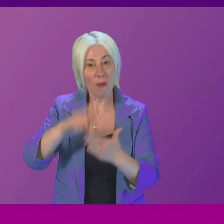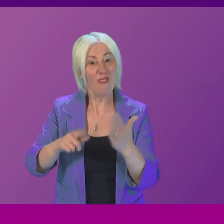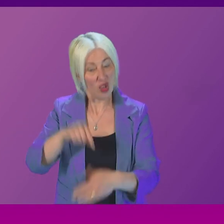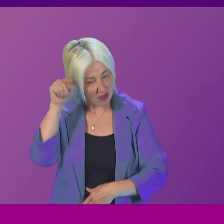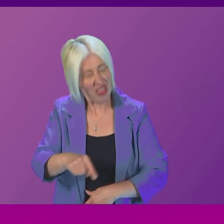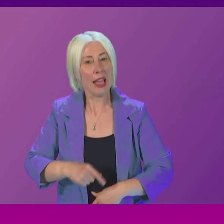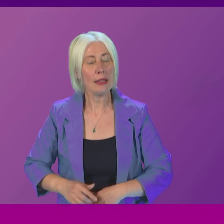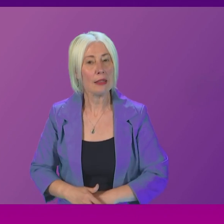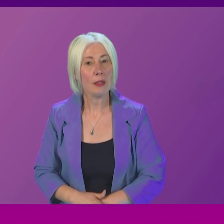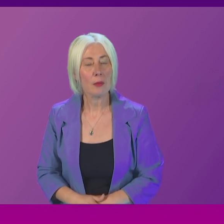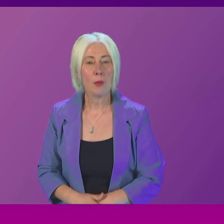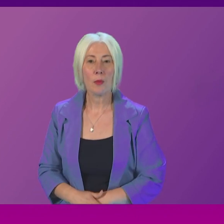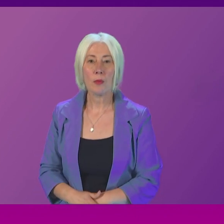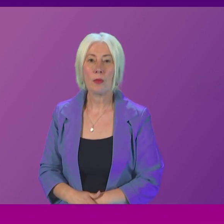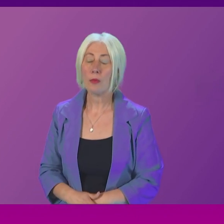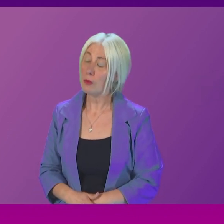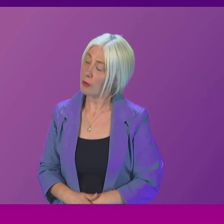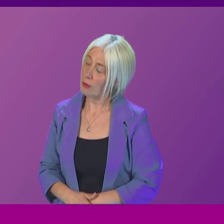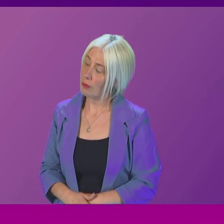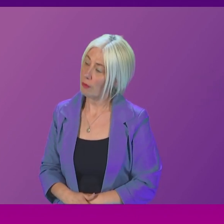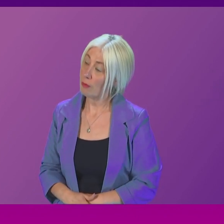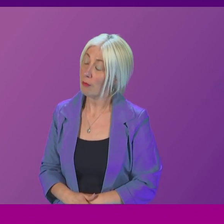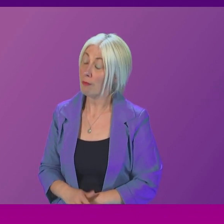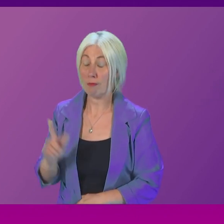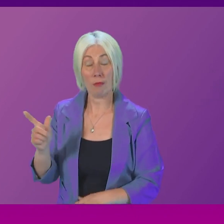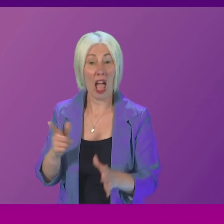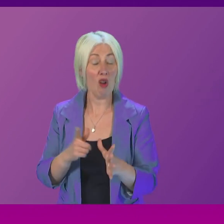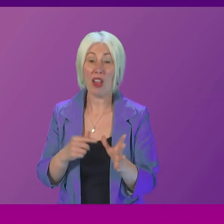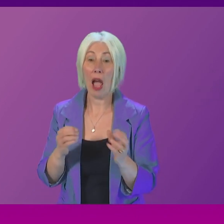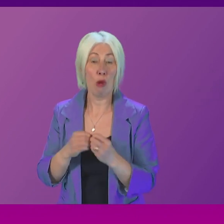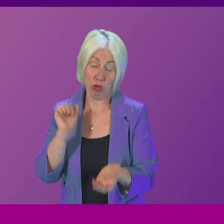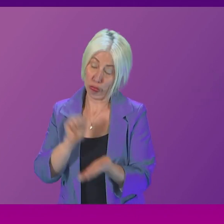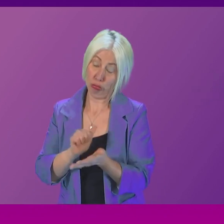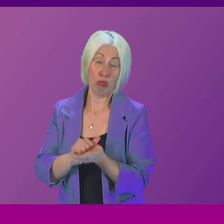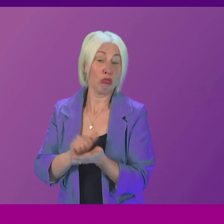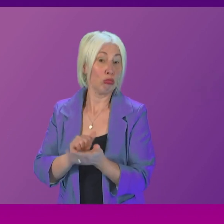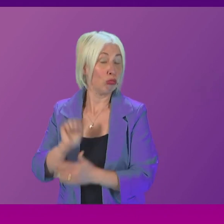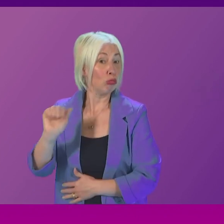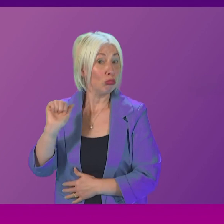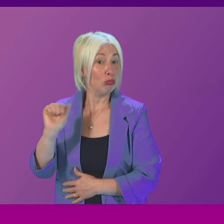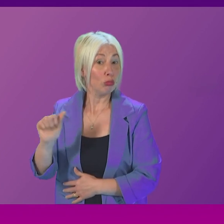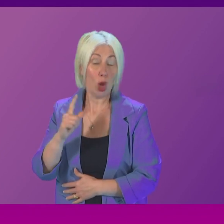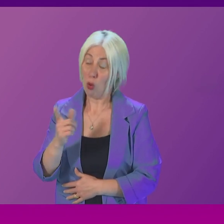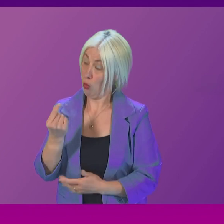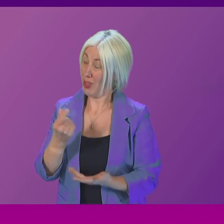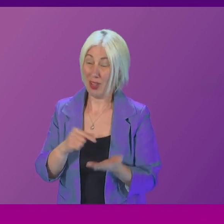Ariane Burgess is absolutely right to highlight what can only be described as the shameful